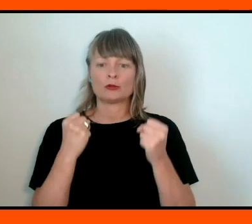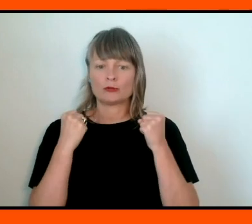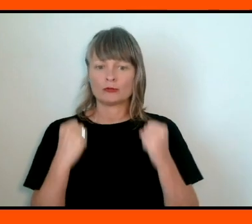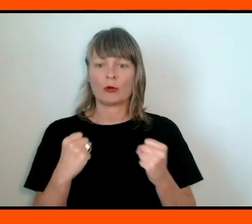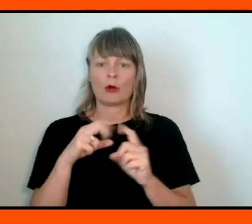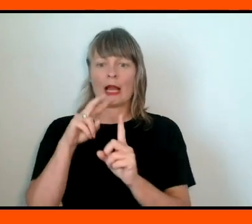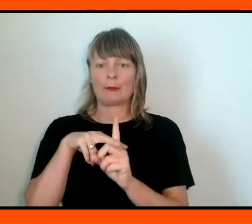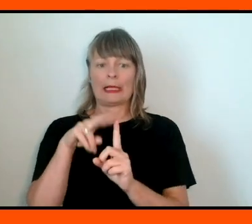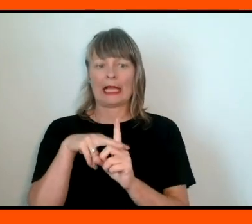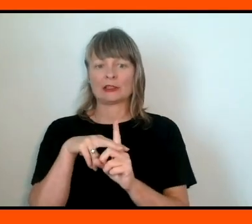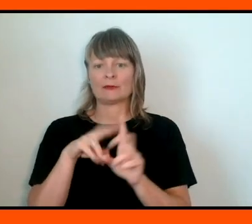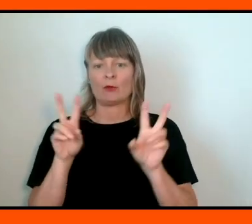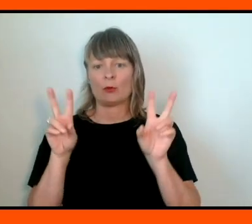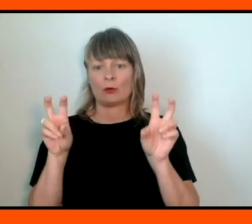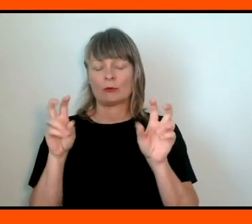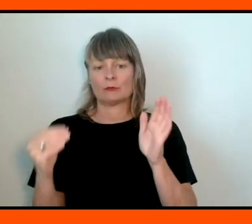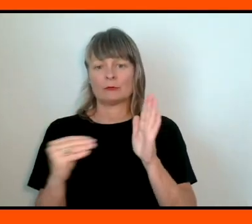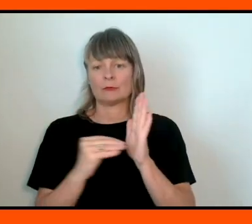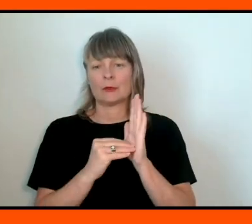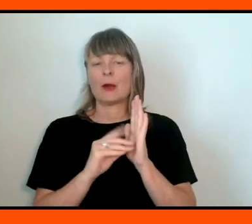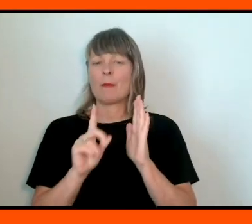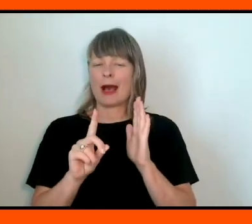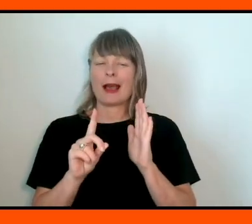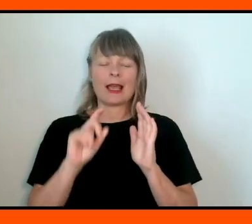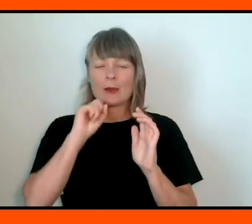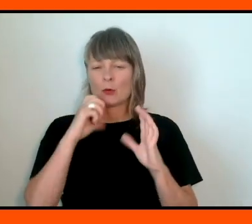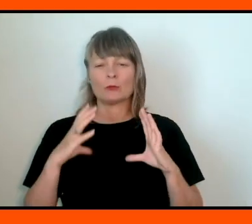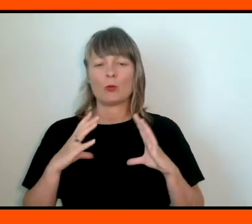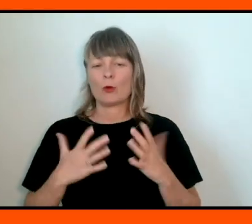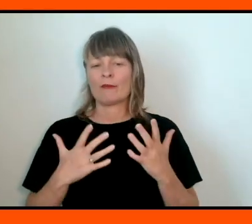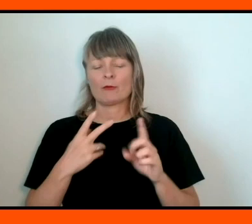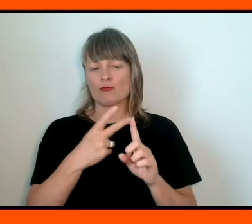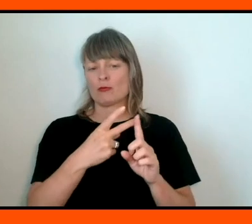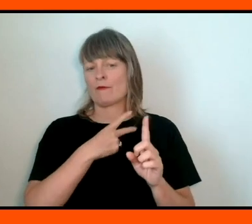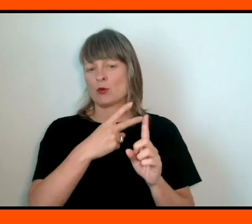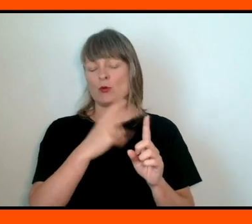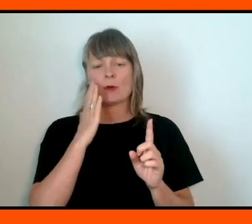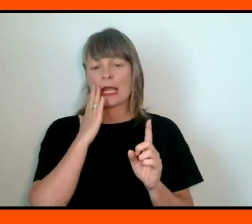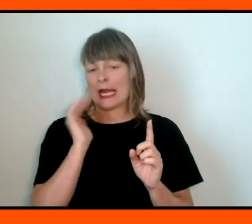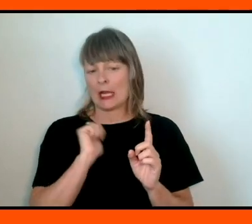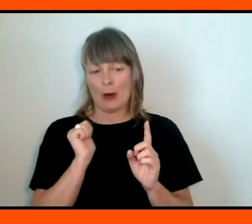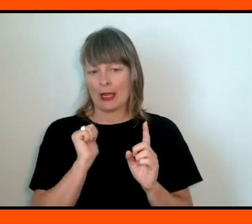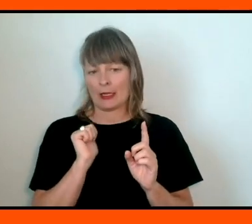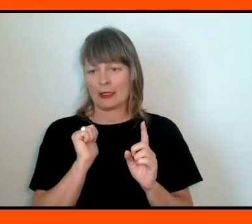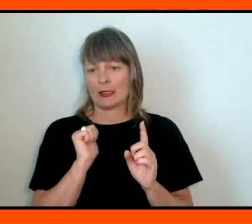but at the moment it is already going to be reviewed as part of our look at sex as a topic.